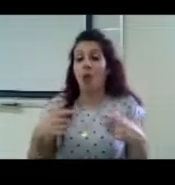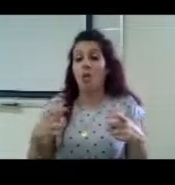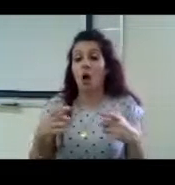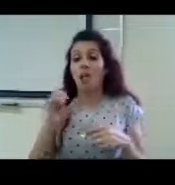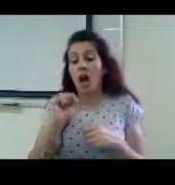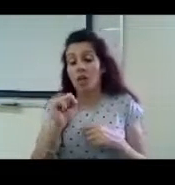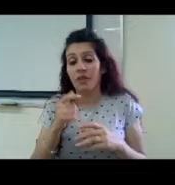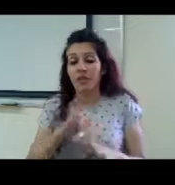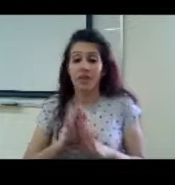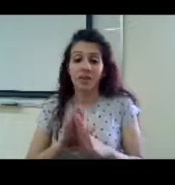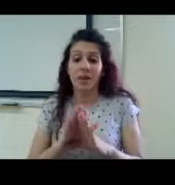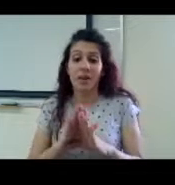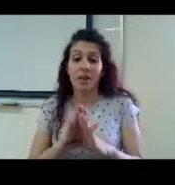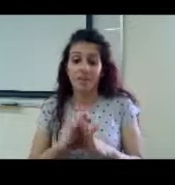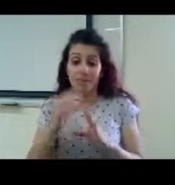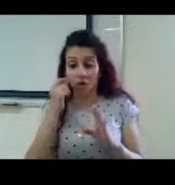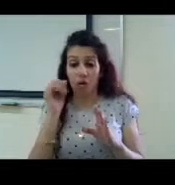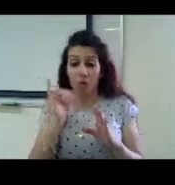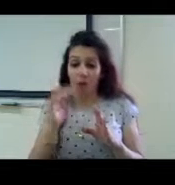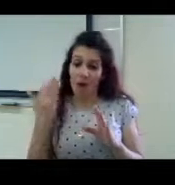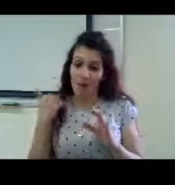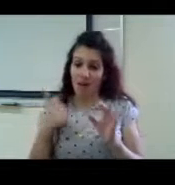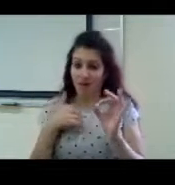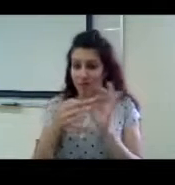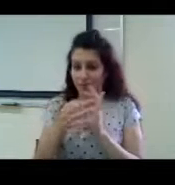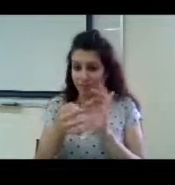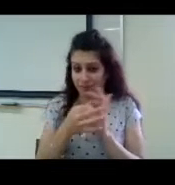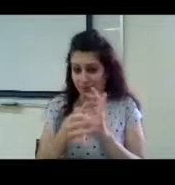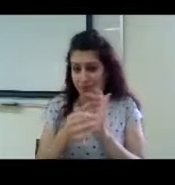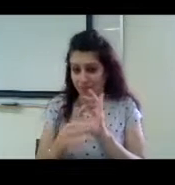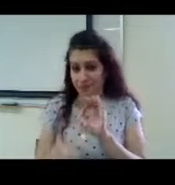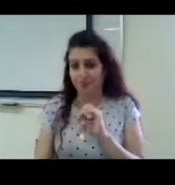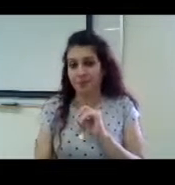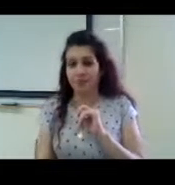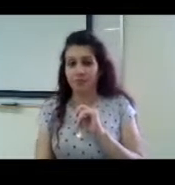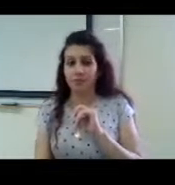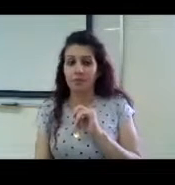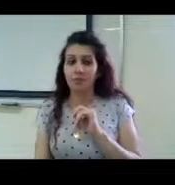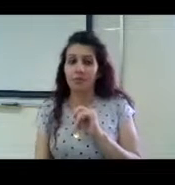been able to - - to reach or achieve without the value of their collaboration